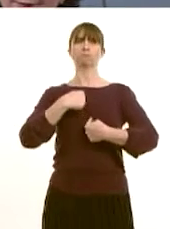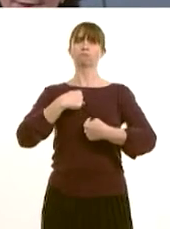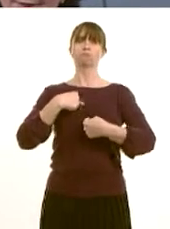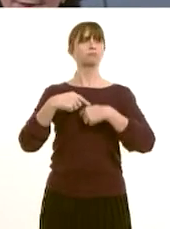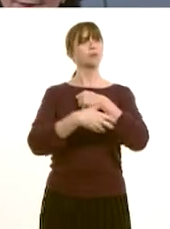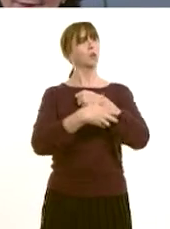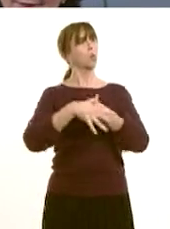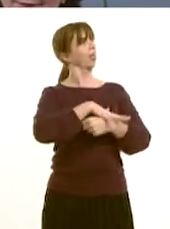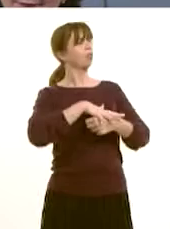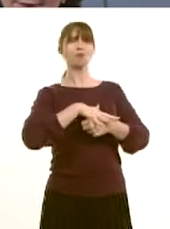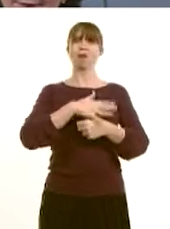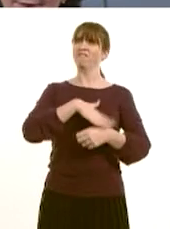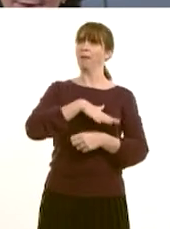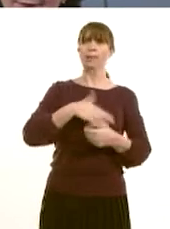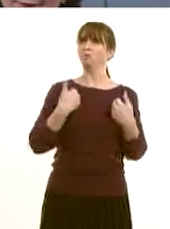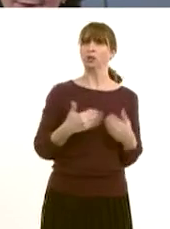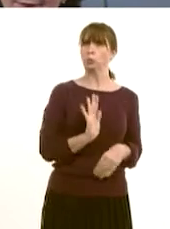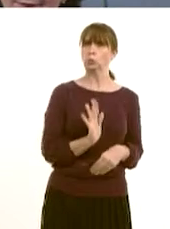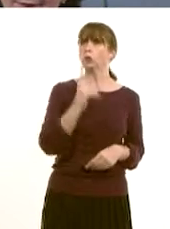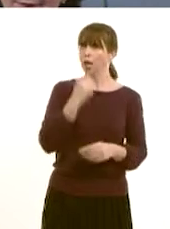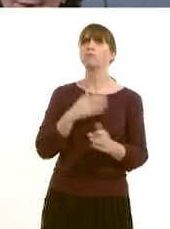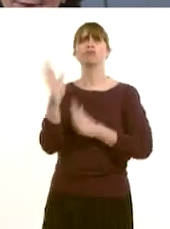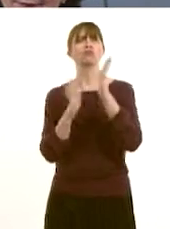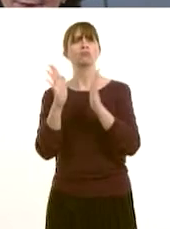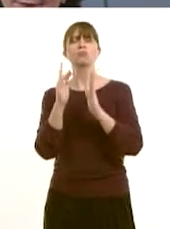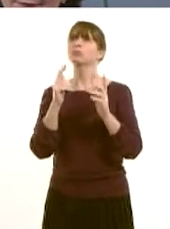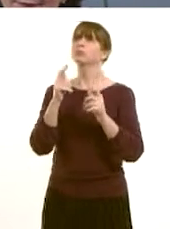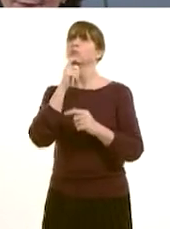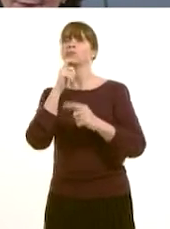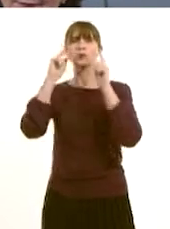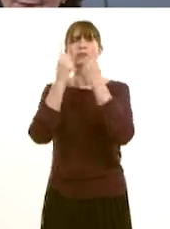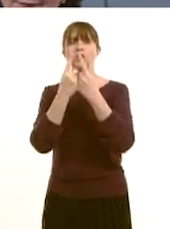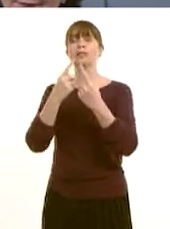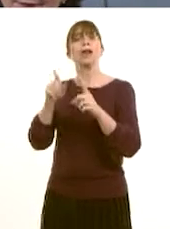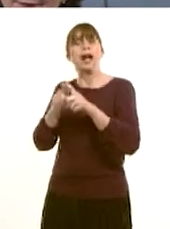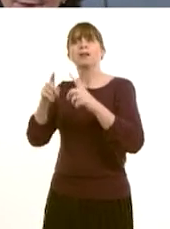backgrounds, that there is support for university-based research, and that there is support for part-time